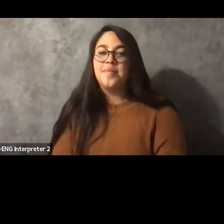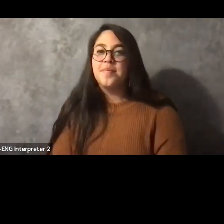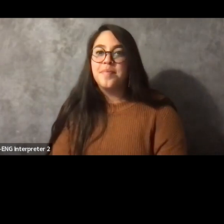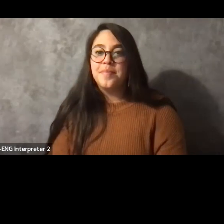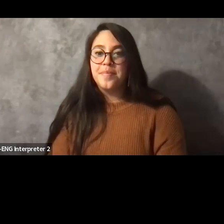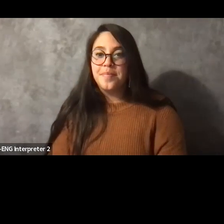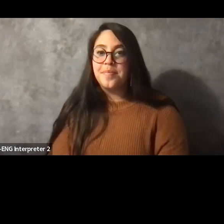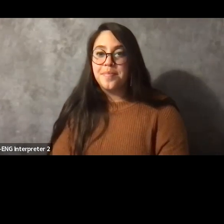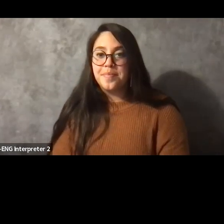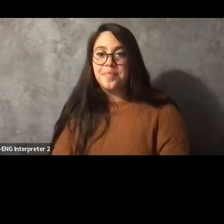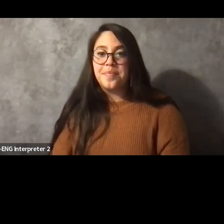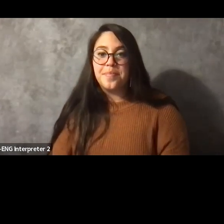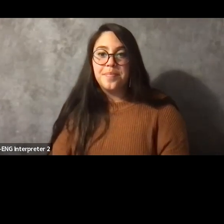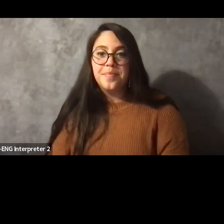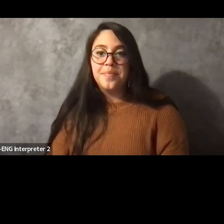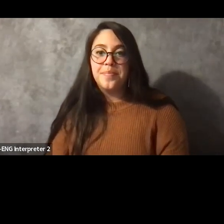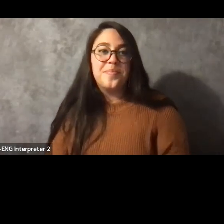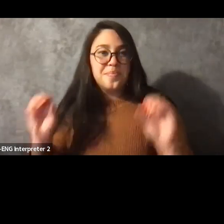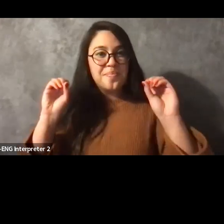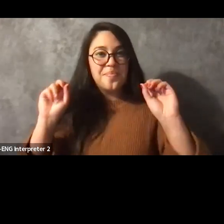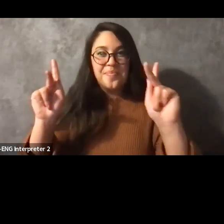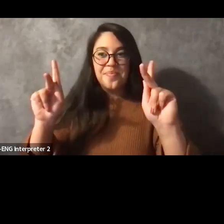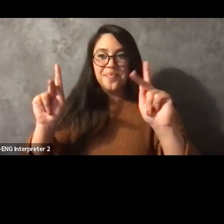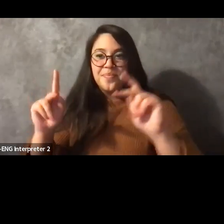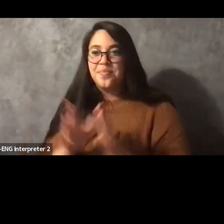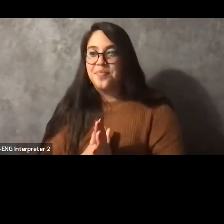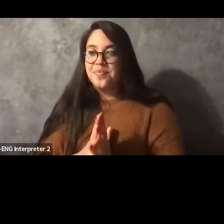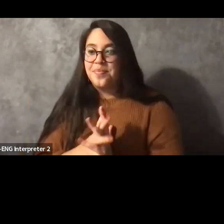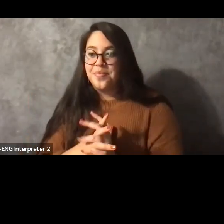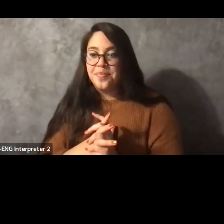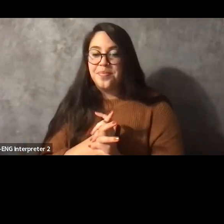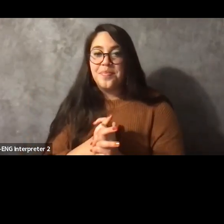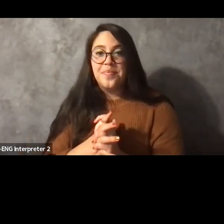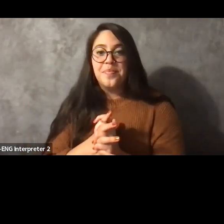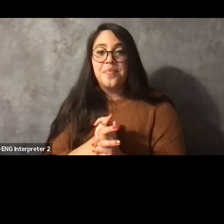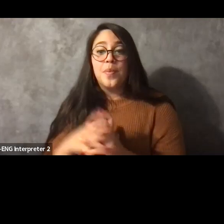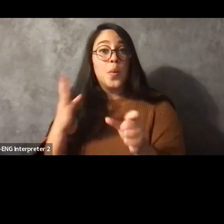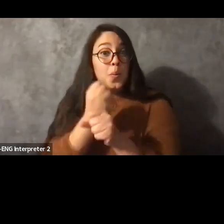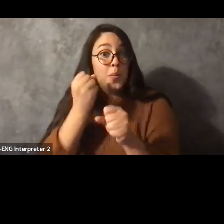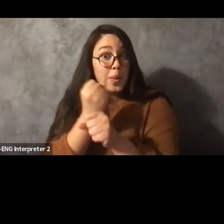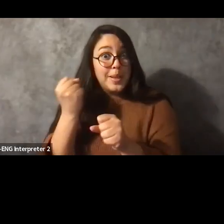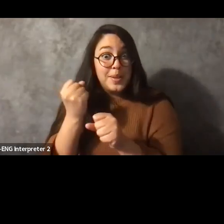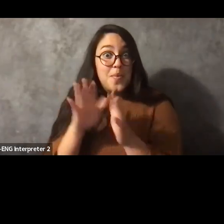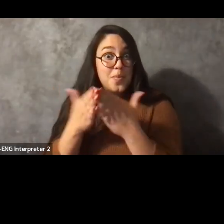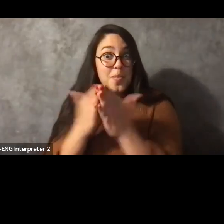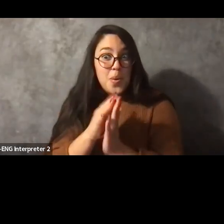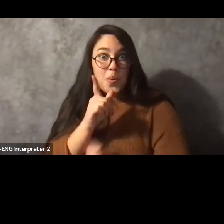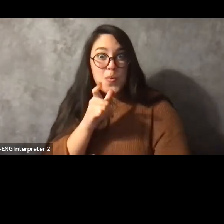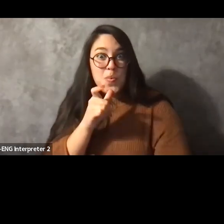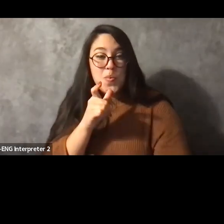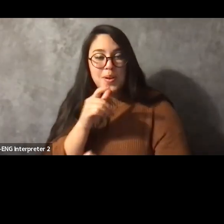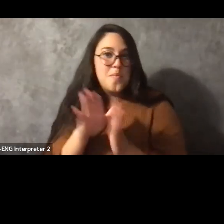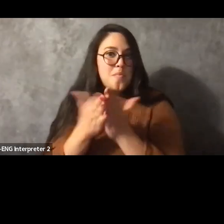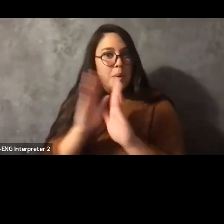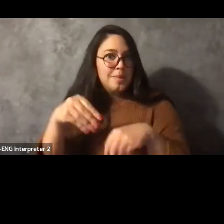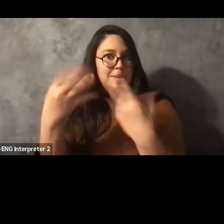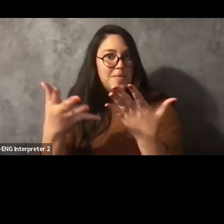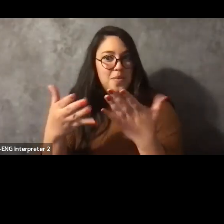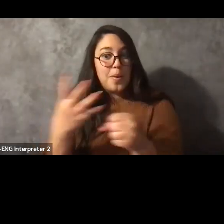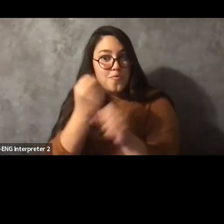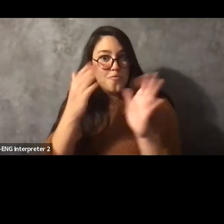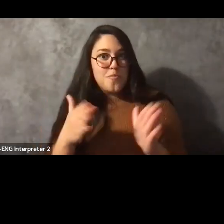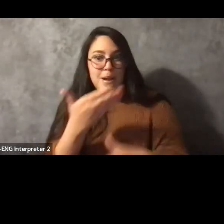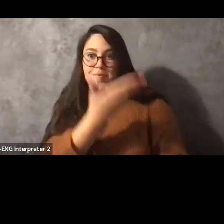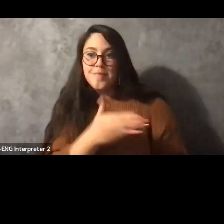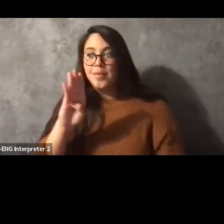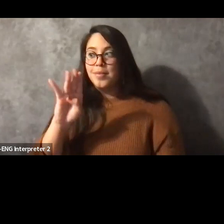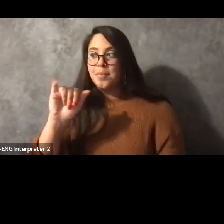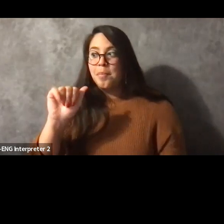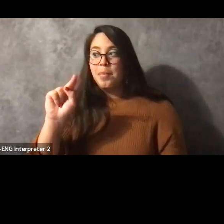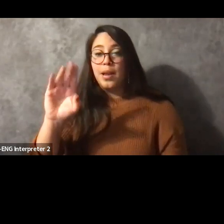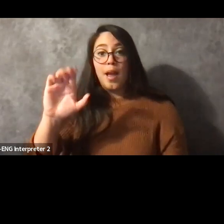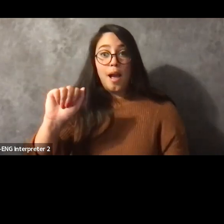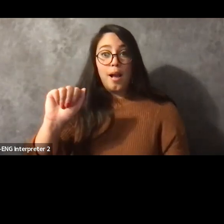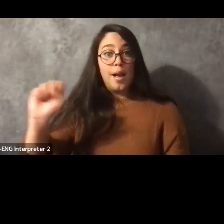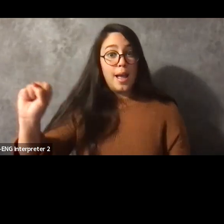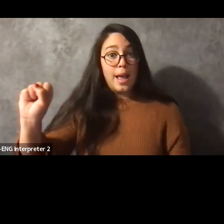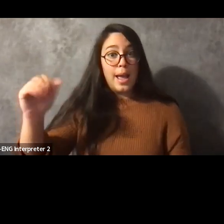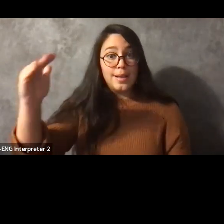Okay. So the winner of the book giveaways are Bianca S, Eileen Cran [phonetic],